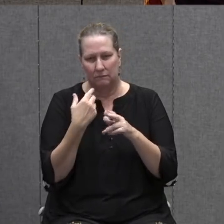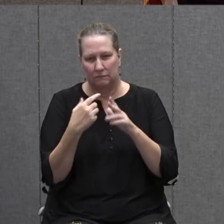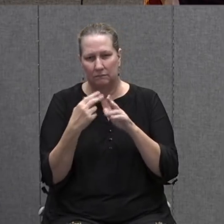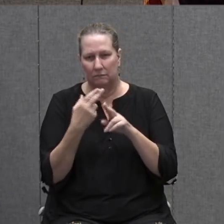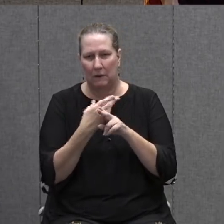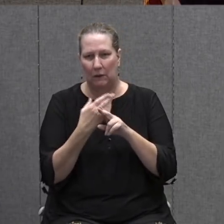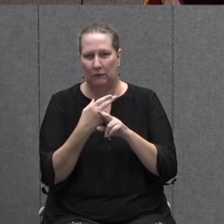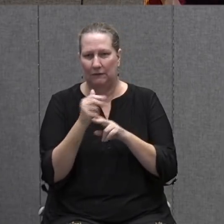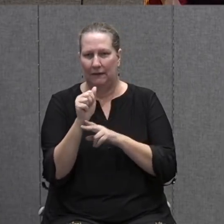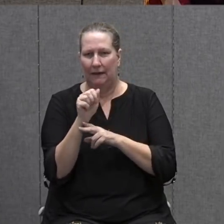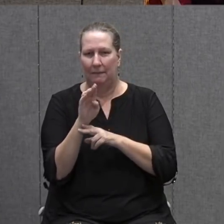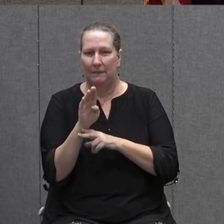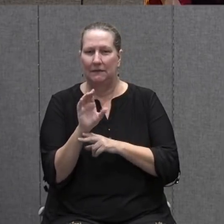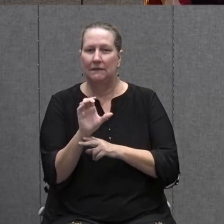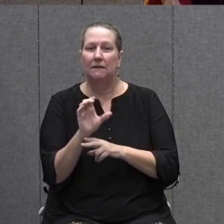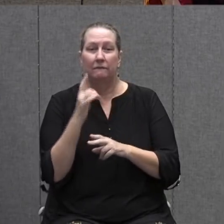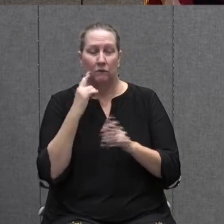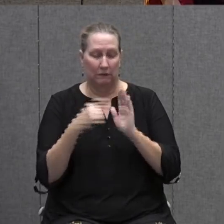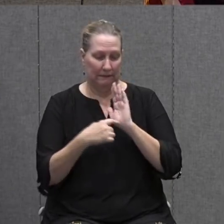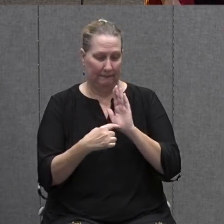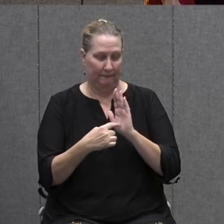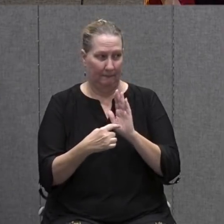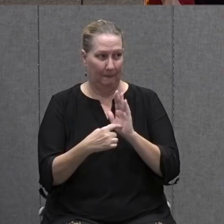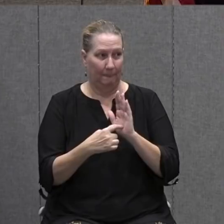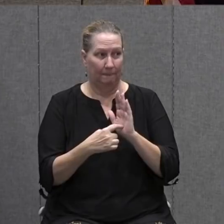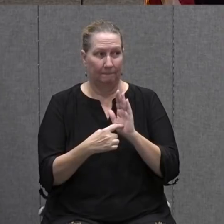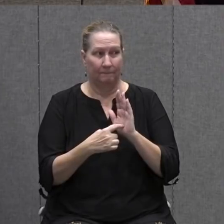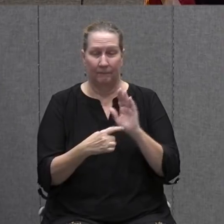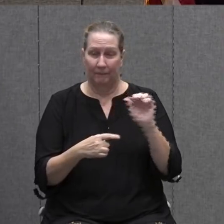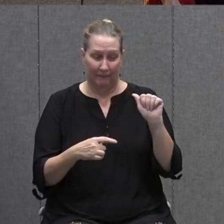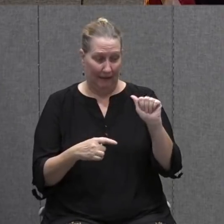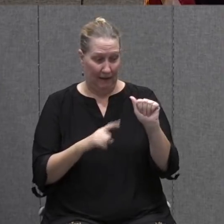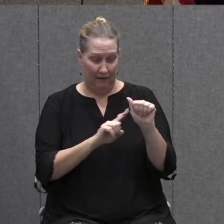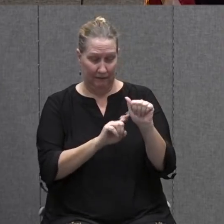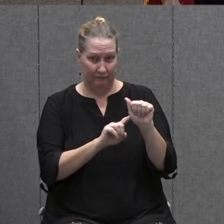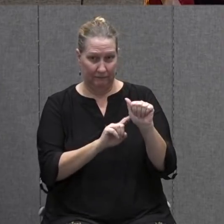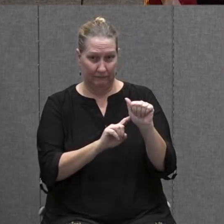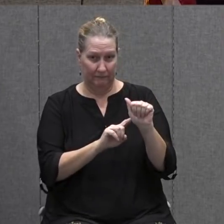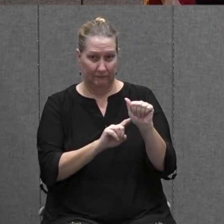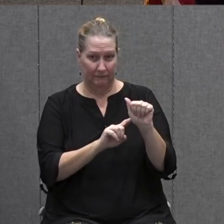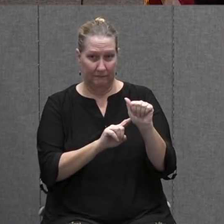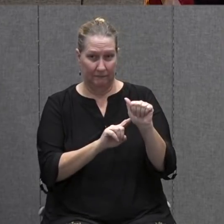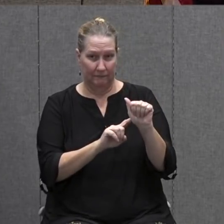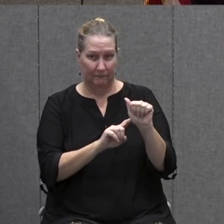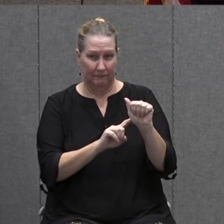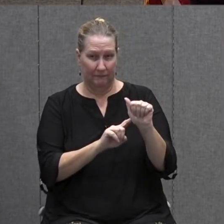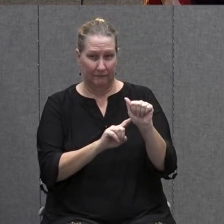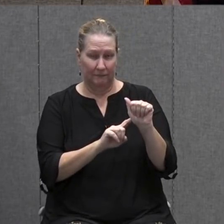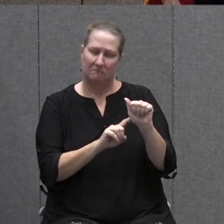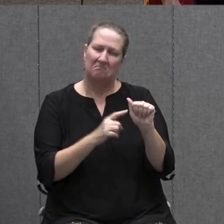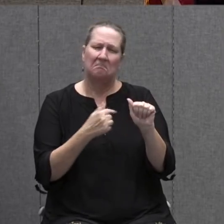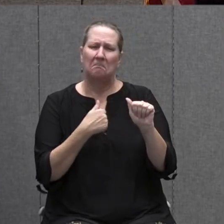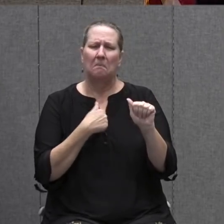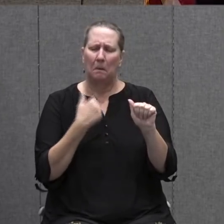What I did is for an A I want to represent A or code it with a star.